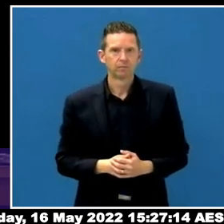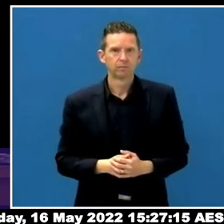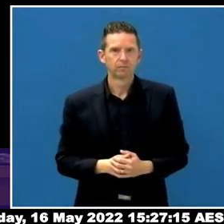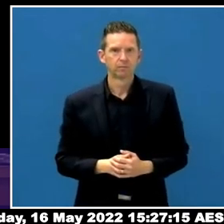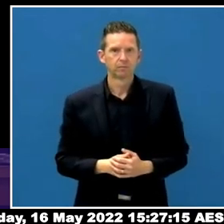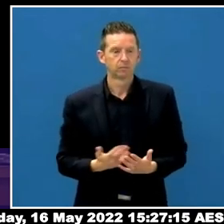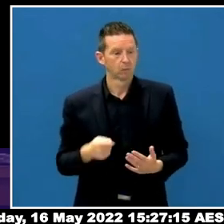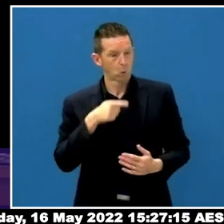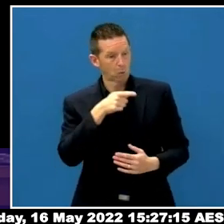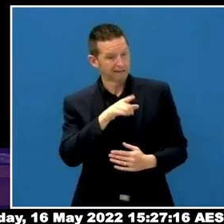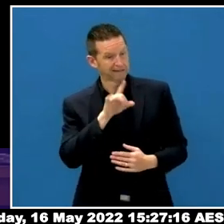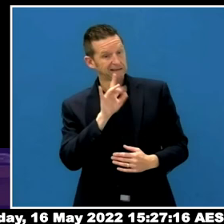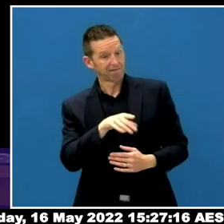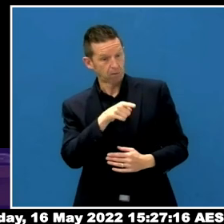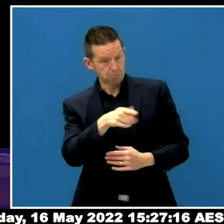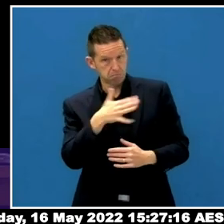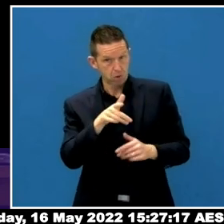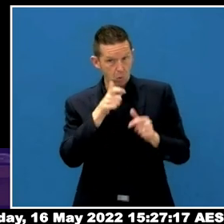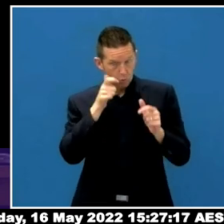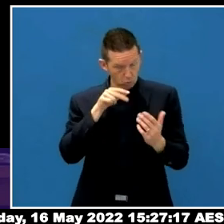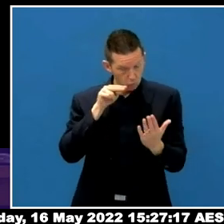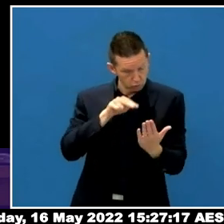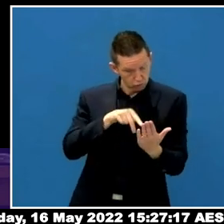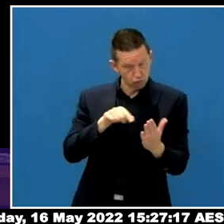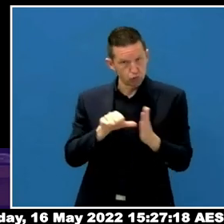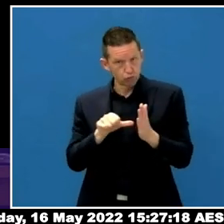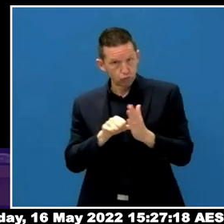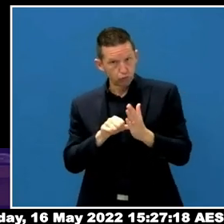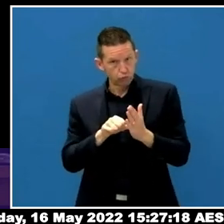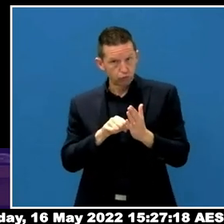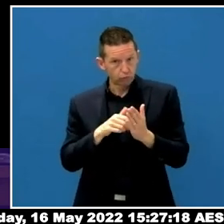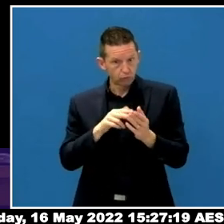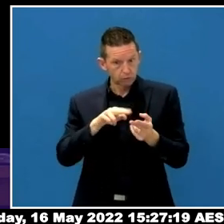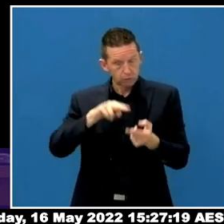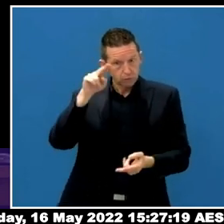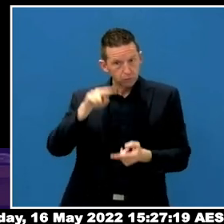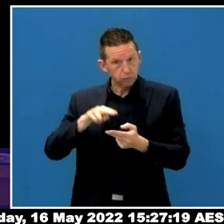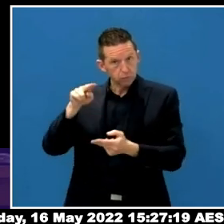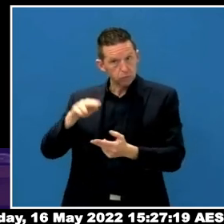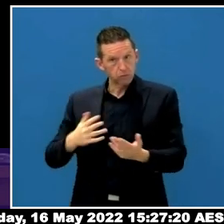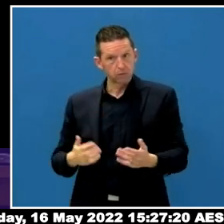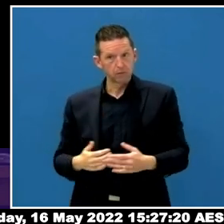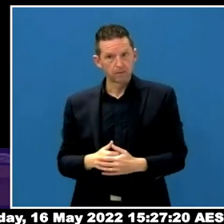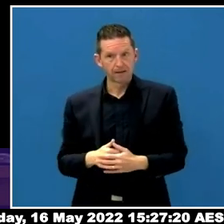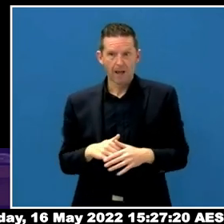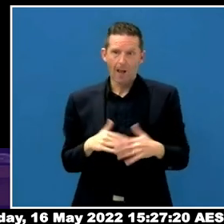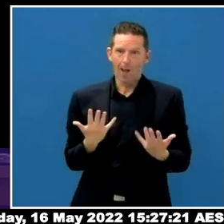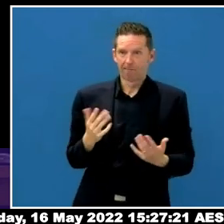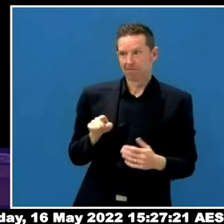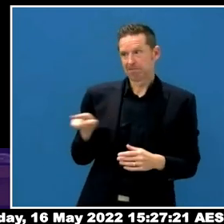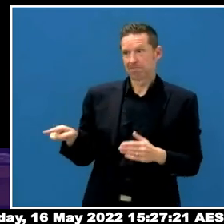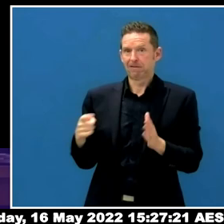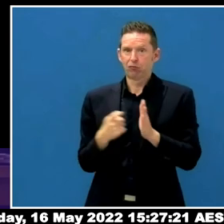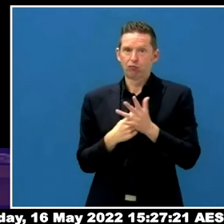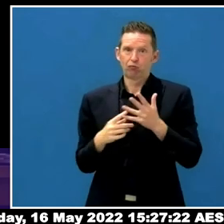time? SUZIE: I'll hand over to Rob for that, because - It was extremely difficult to follow the invoicing.